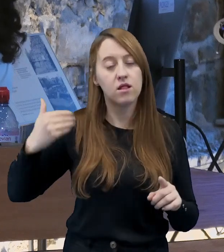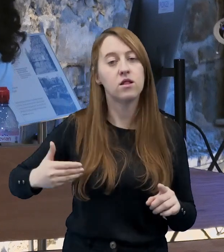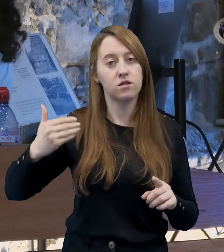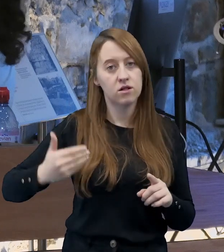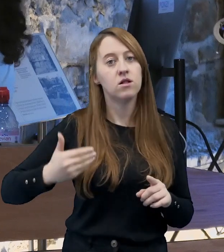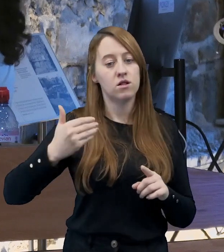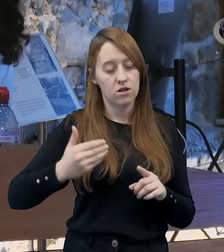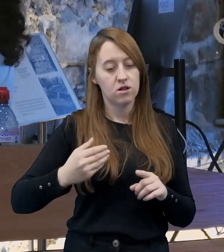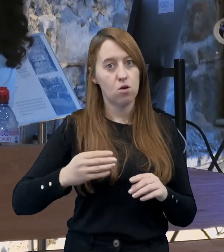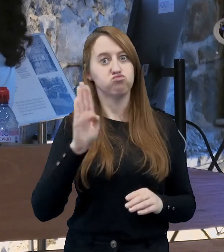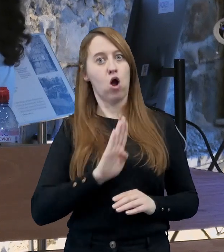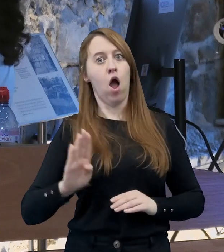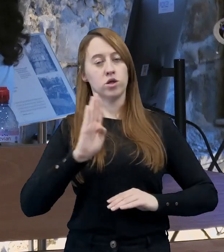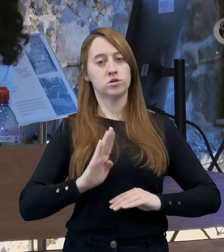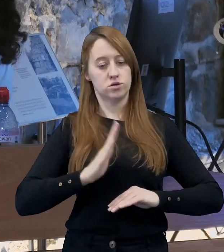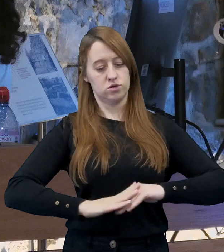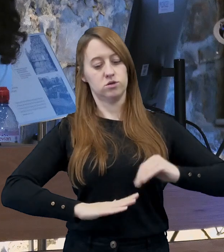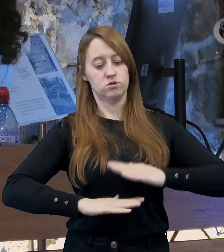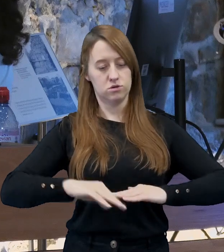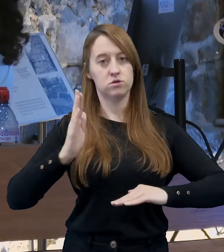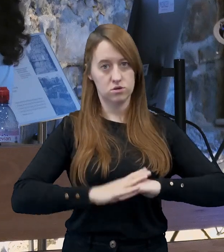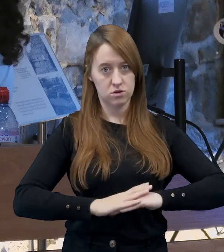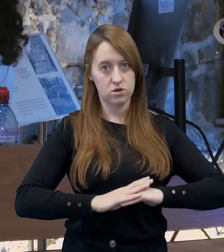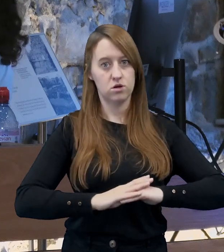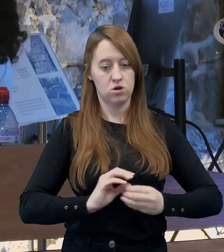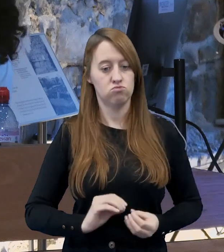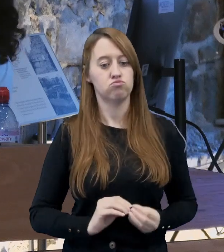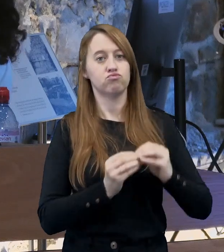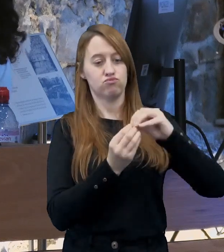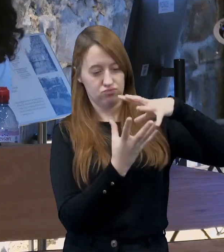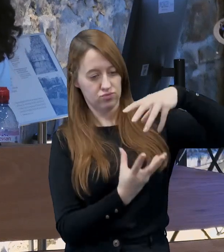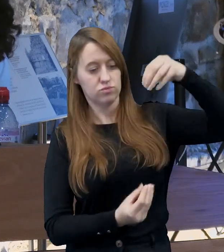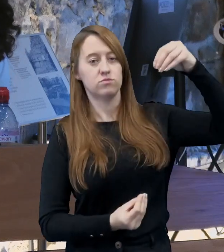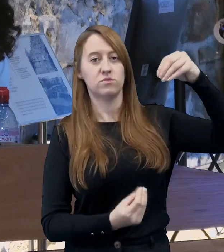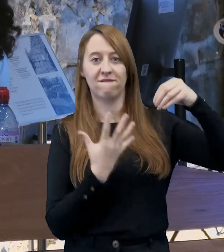had been erected and then 5-10 years after that it's shown again.